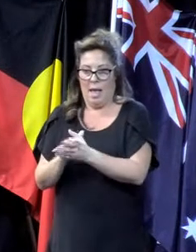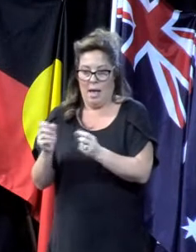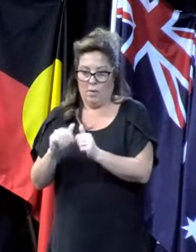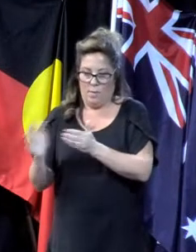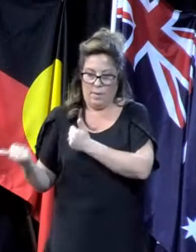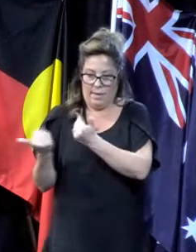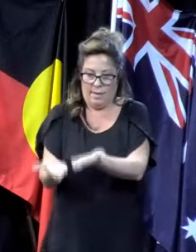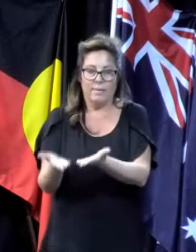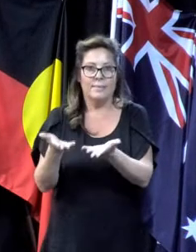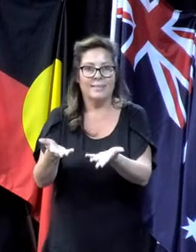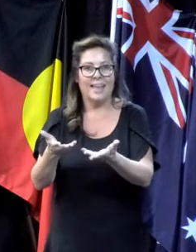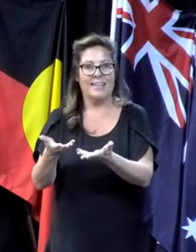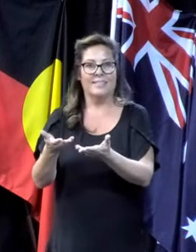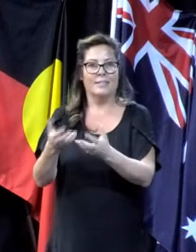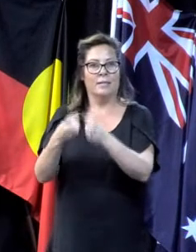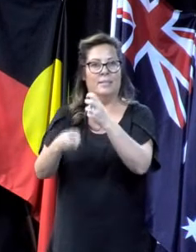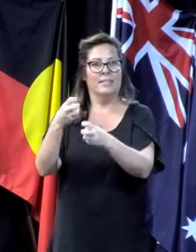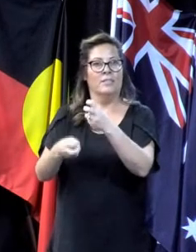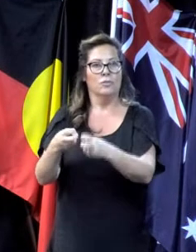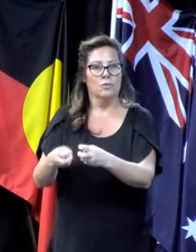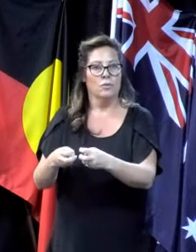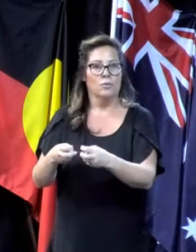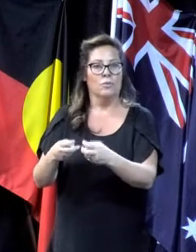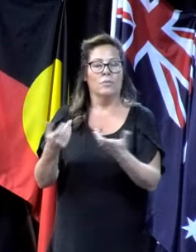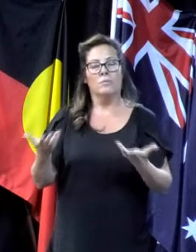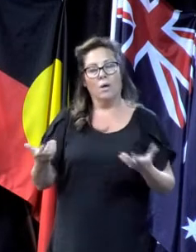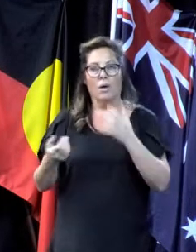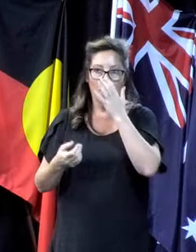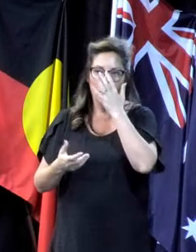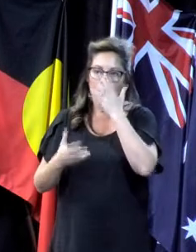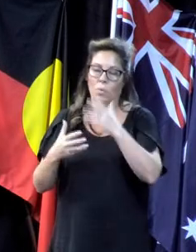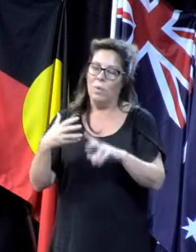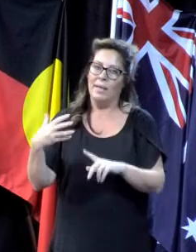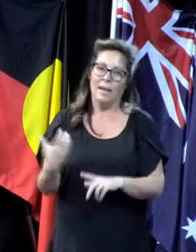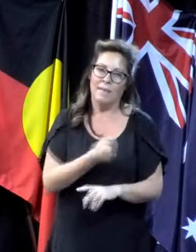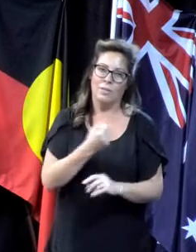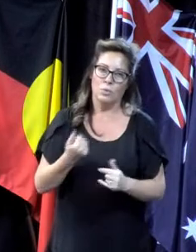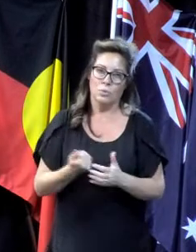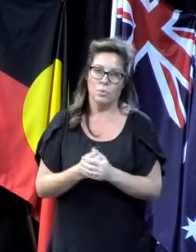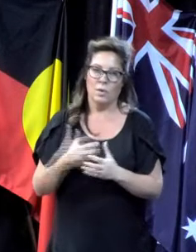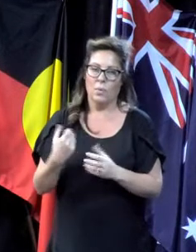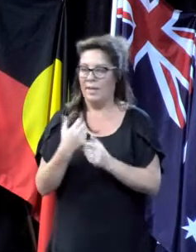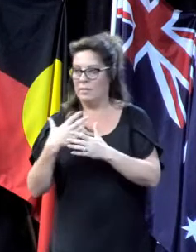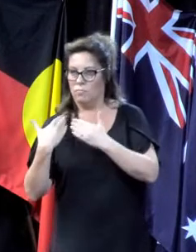So, yes. MS PRICHARD: I will just say one more thing. I think it’s important that we understand that sometimes